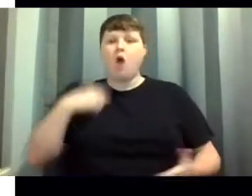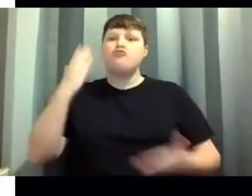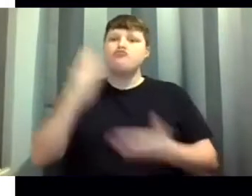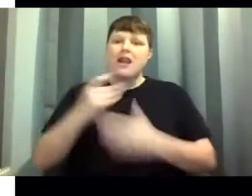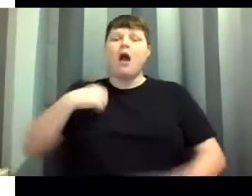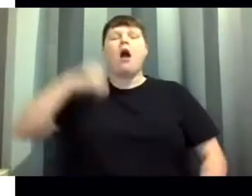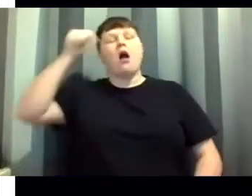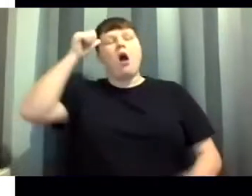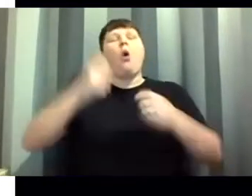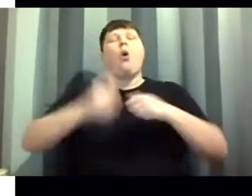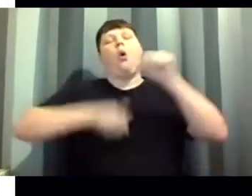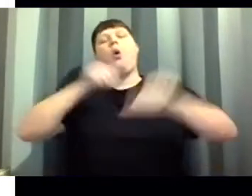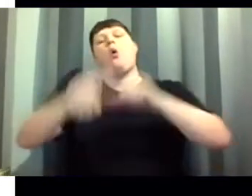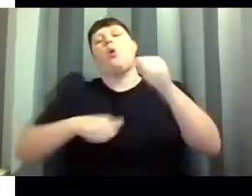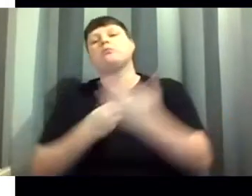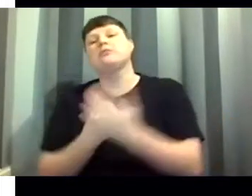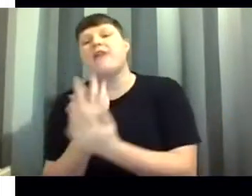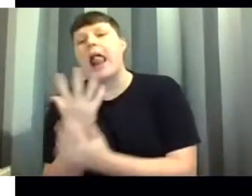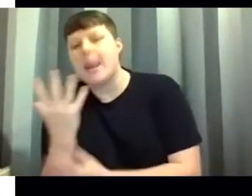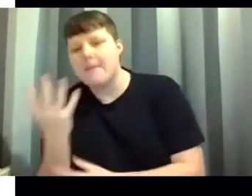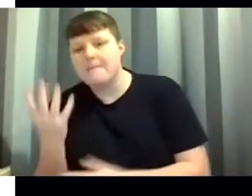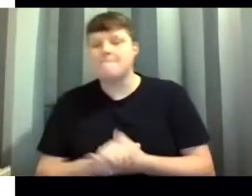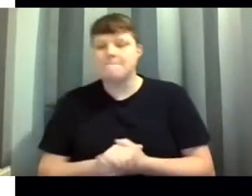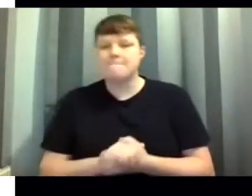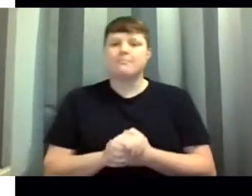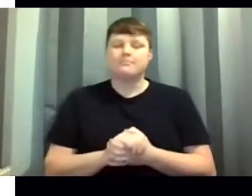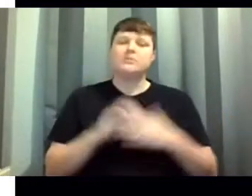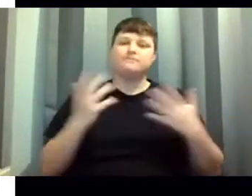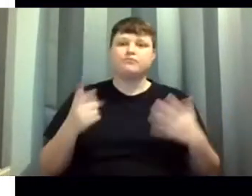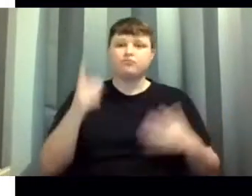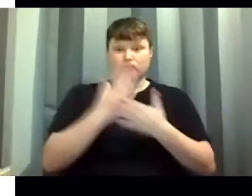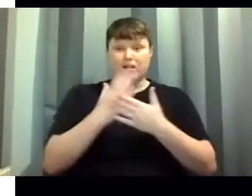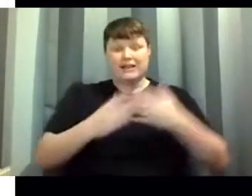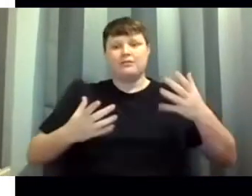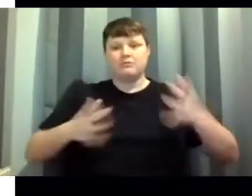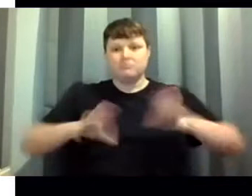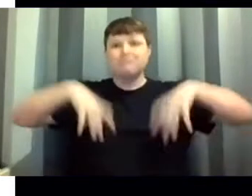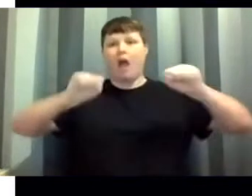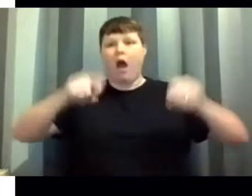not going to go into all of it here but, really, it all kicked off once computing could go digital.